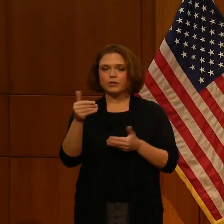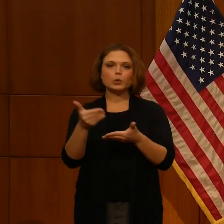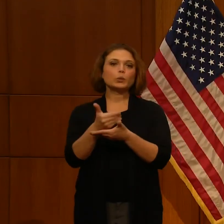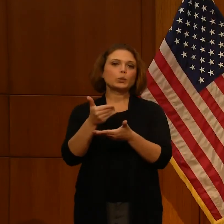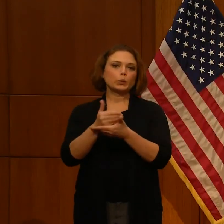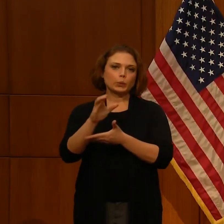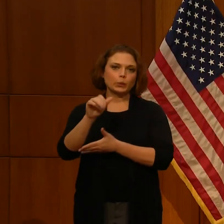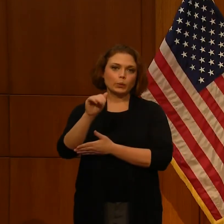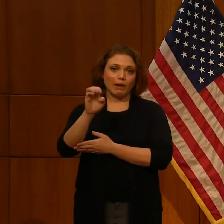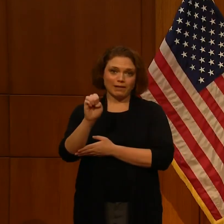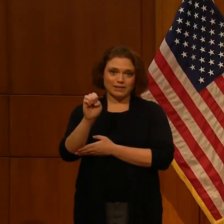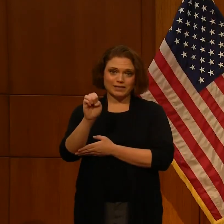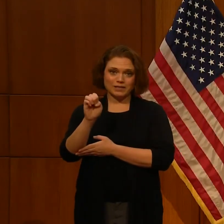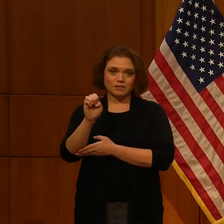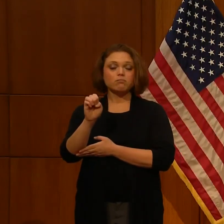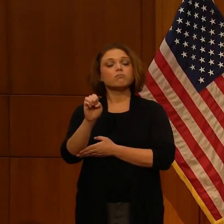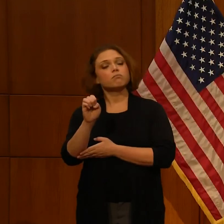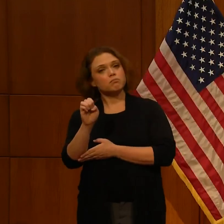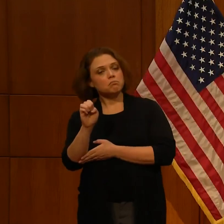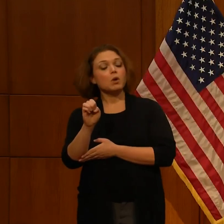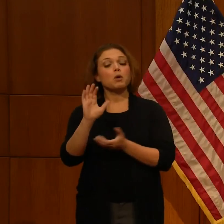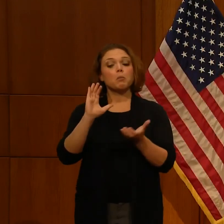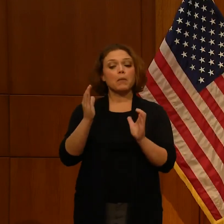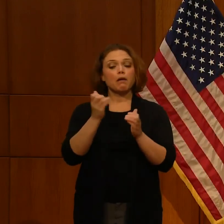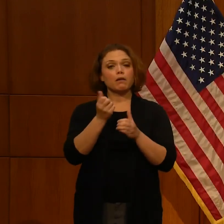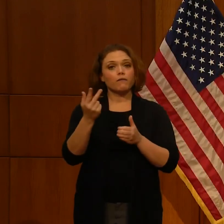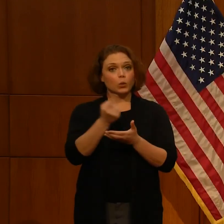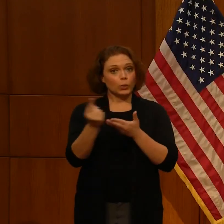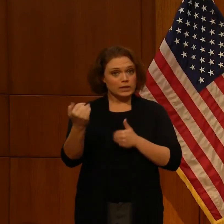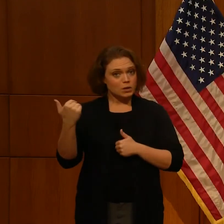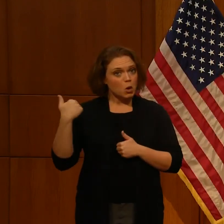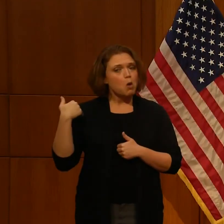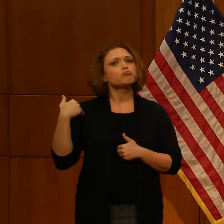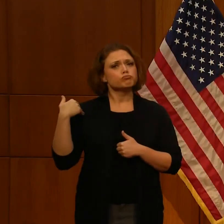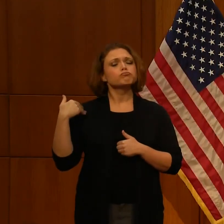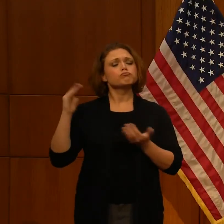REPORTED 1997. NEW CASES.